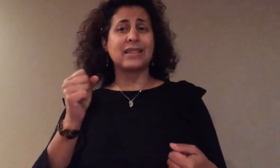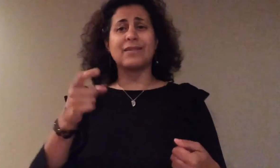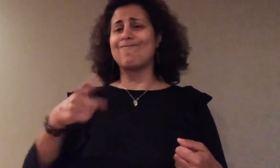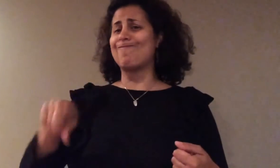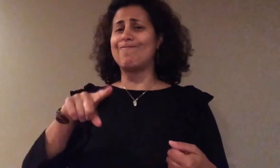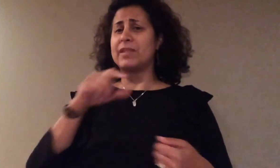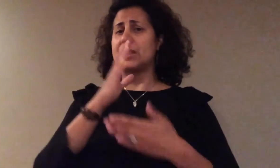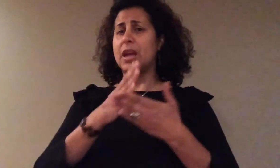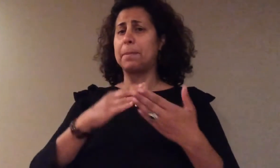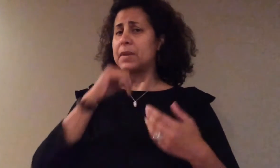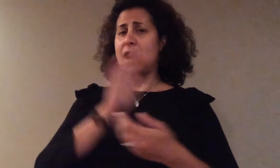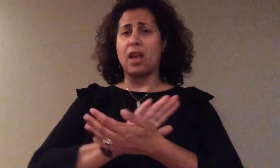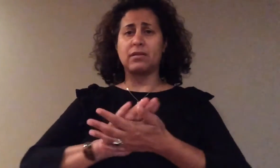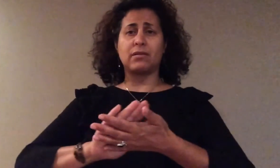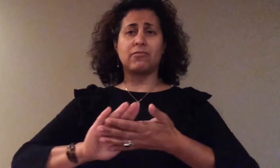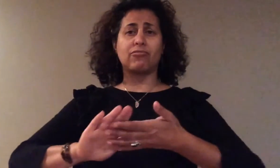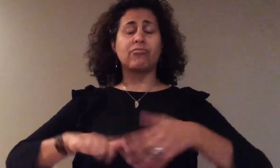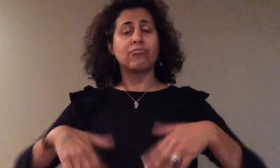that has not always been kind to you.